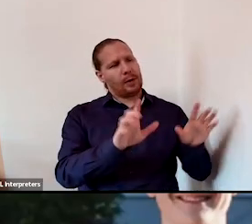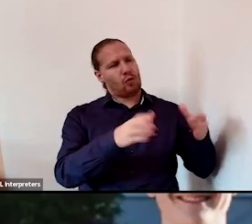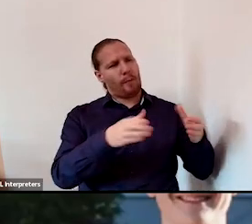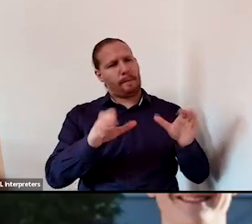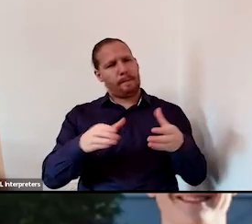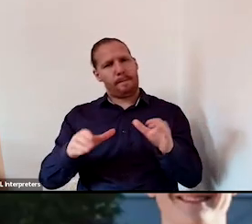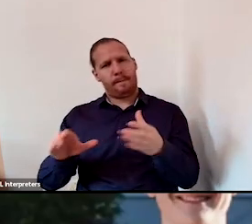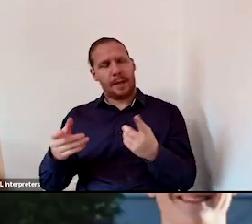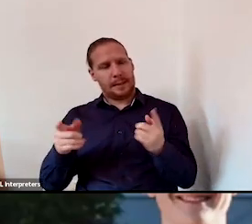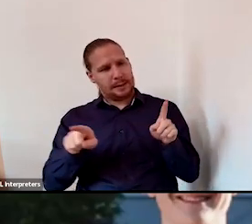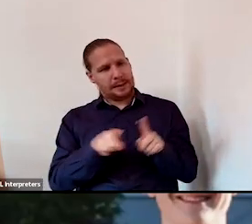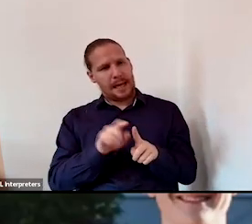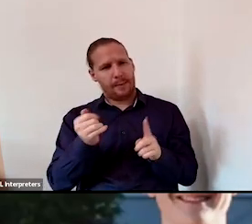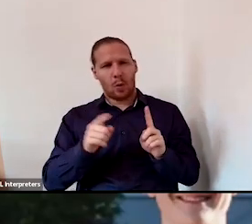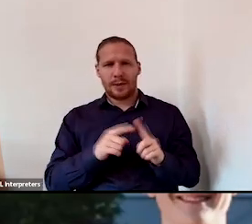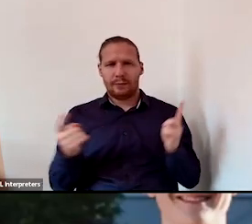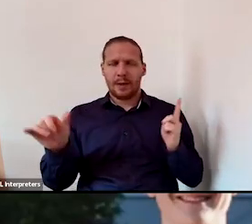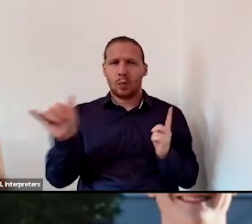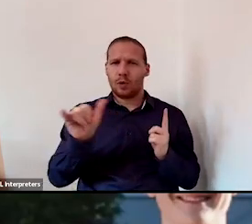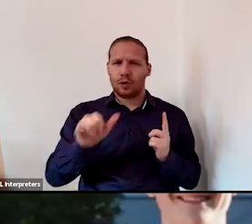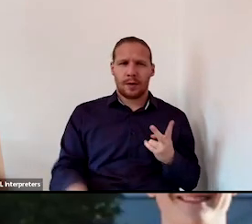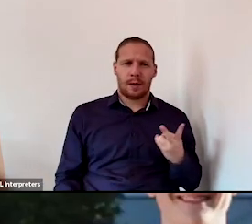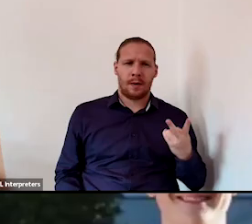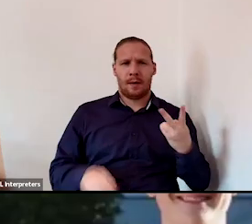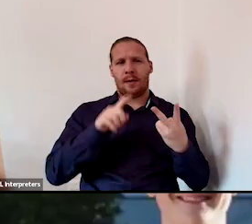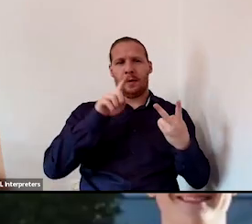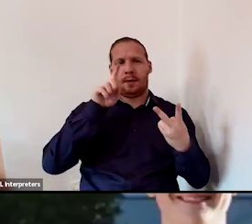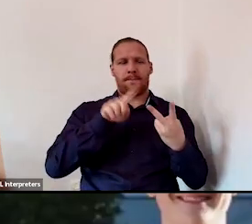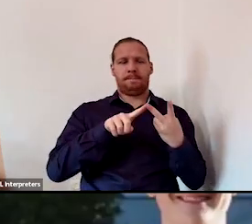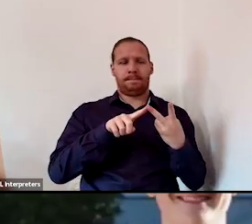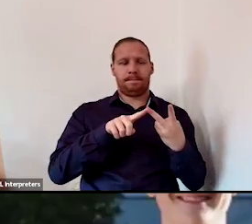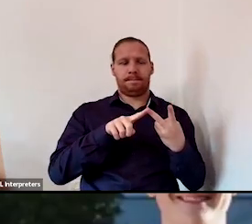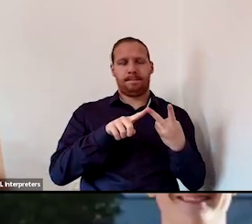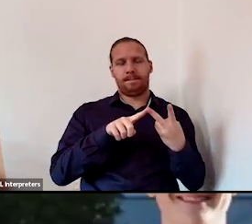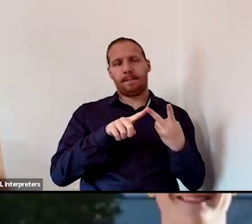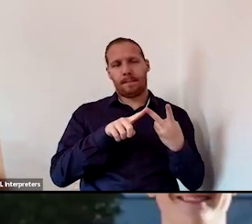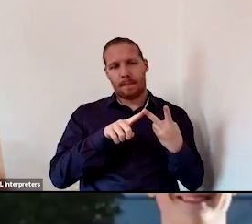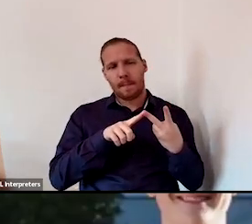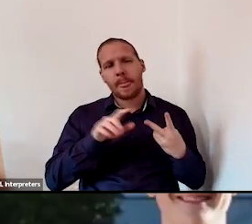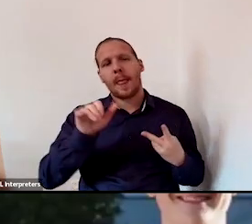The second question was what factors are associated with mental health and wellbeing for young people at 15 years of age?